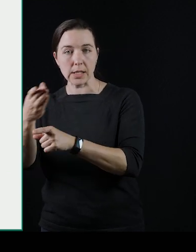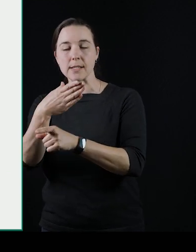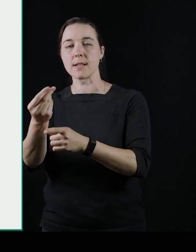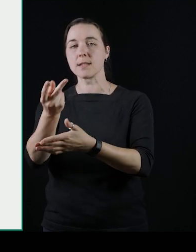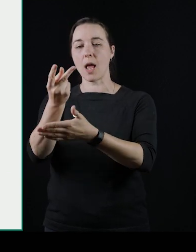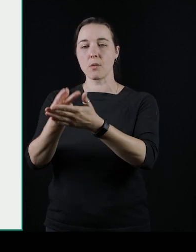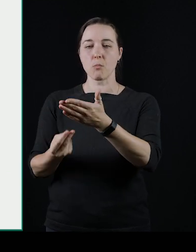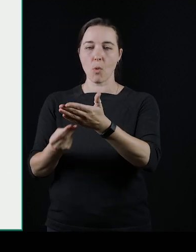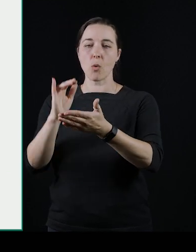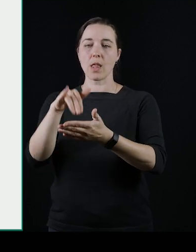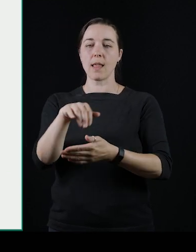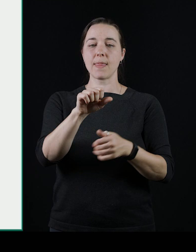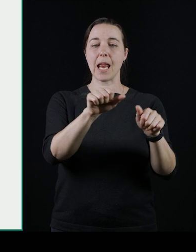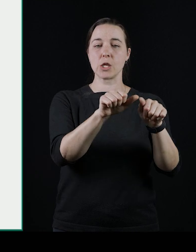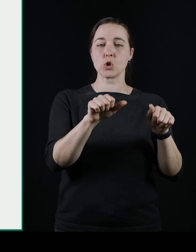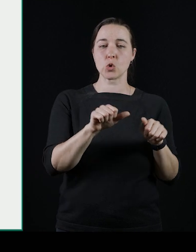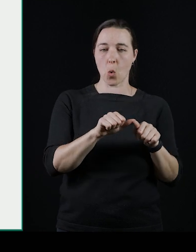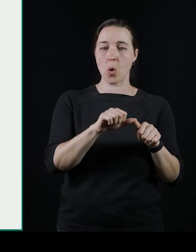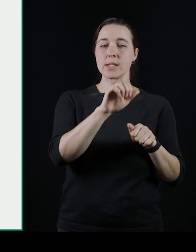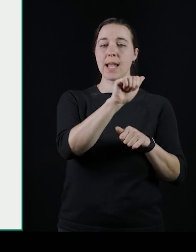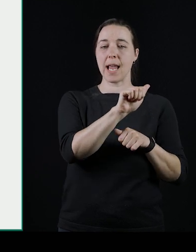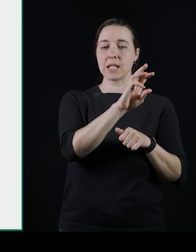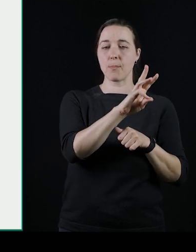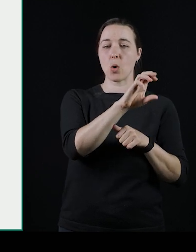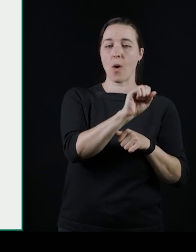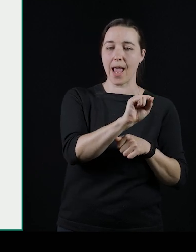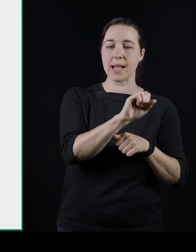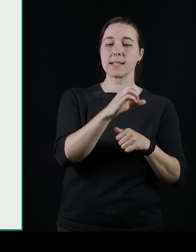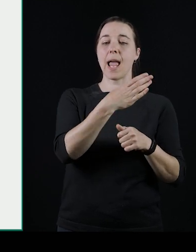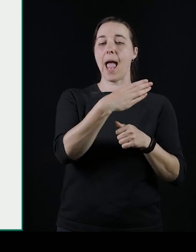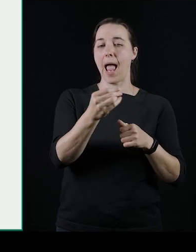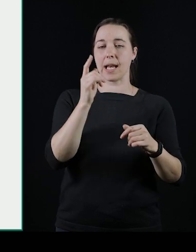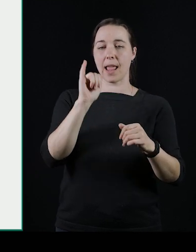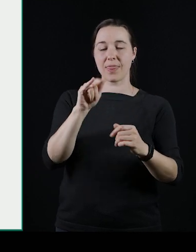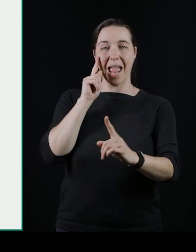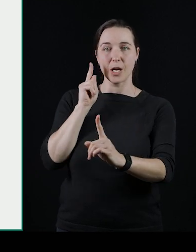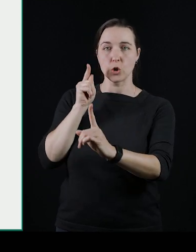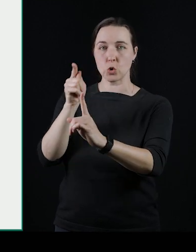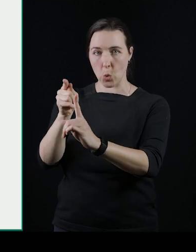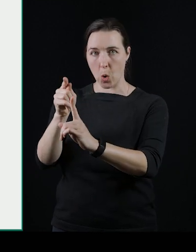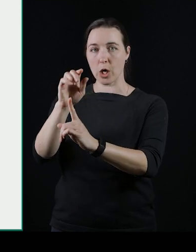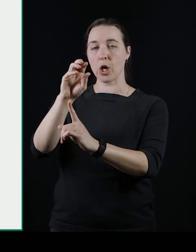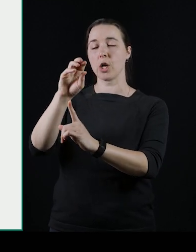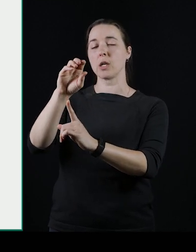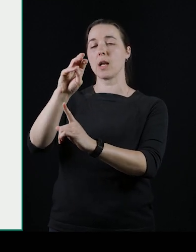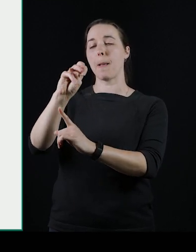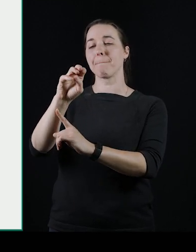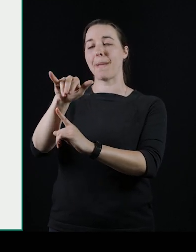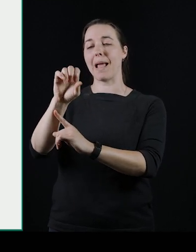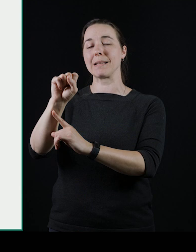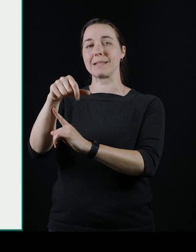and both the source AWS Aurora DB instance and the target Azure MySQL database.